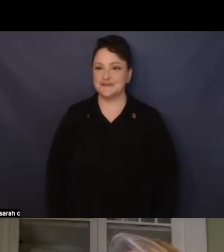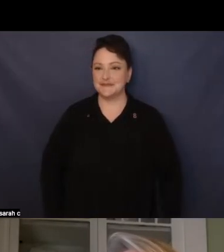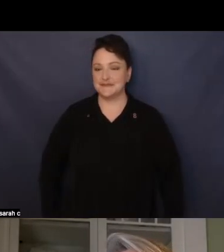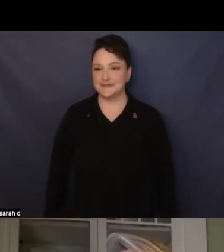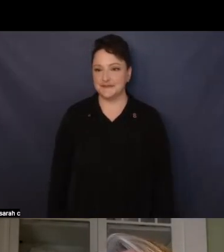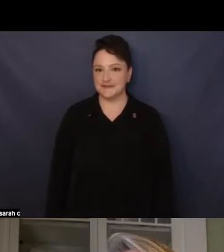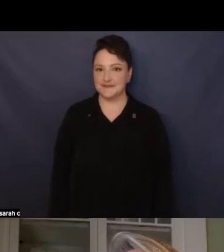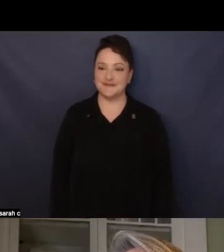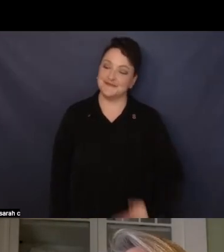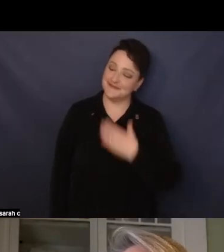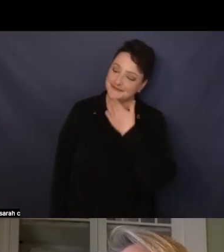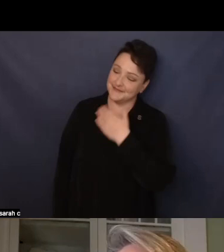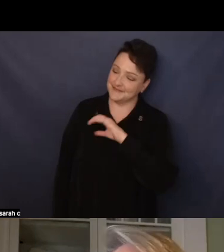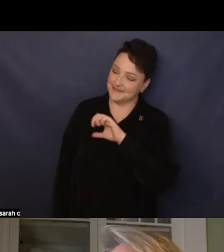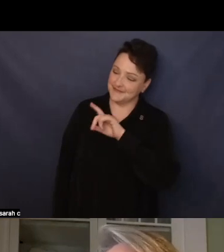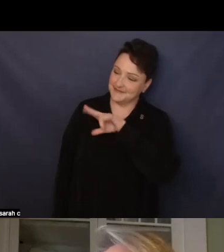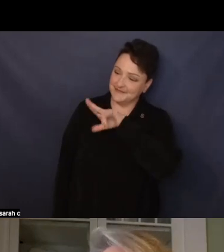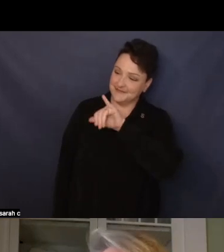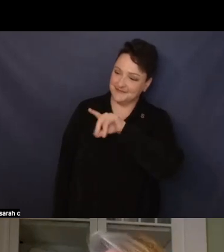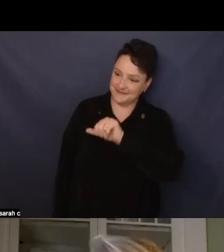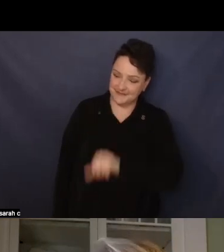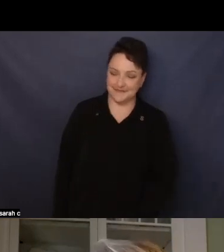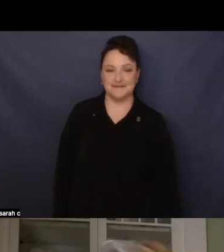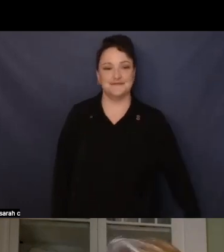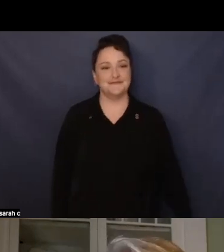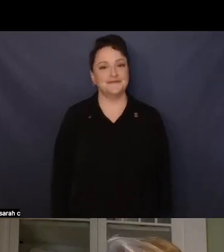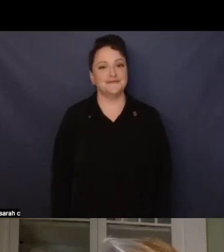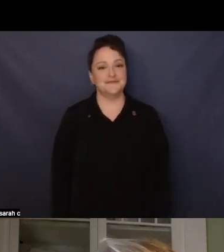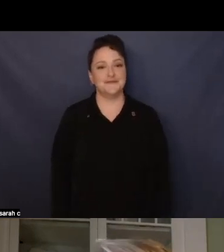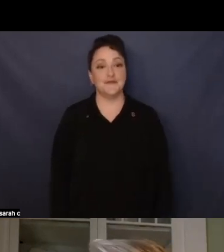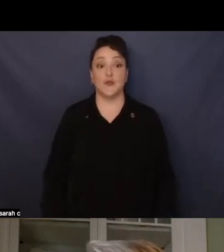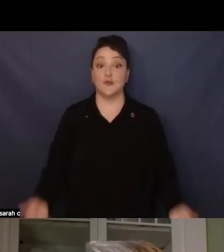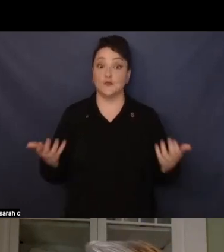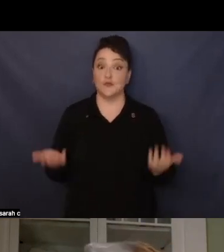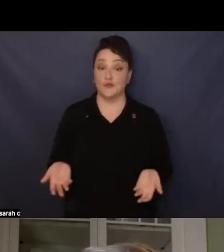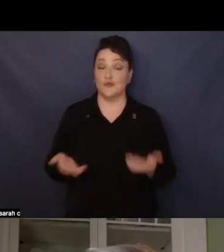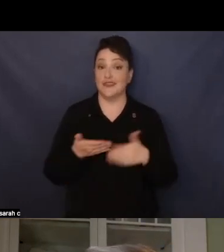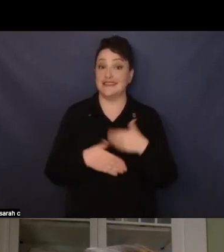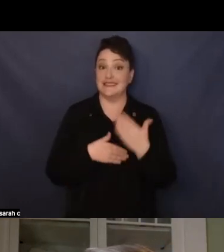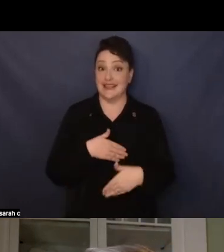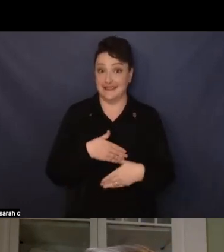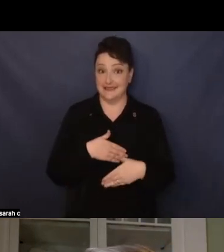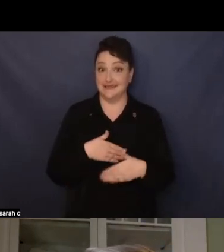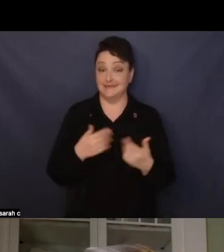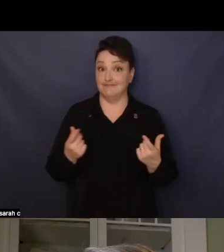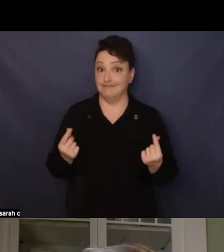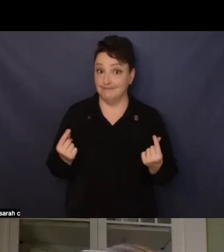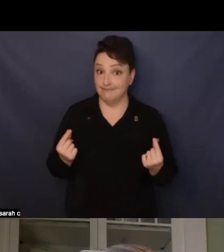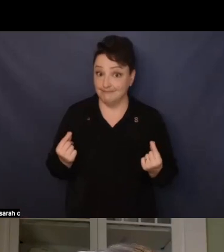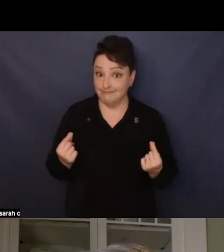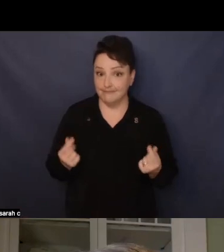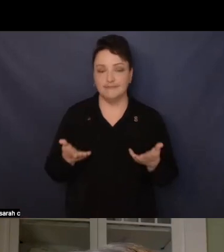Thank you, Claudia. So the next section is next steps to take if your request is denied.